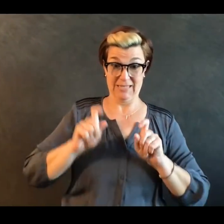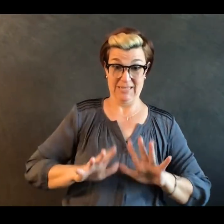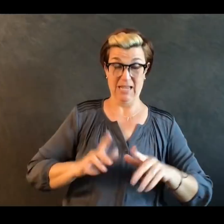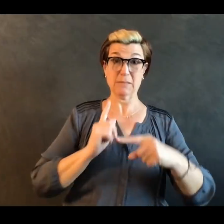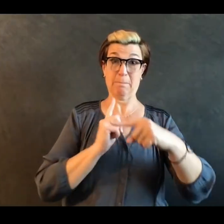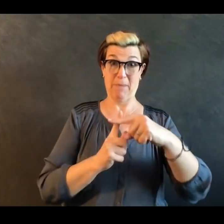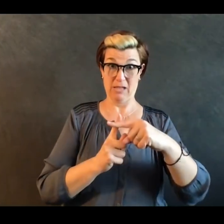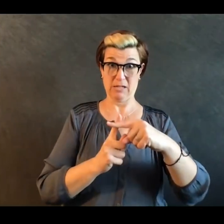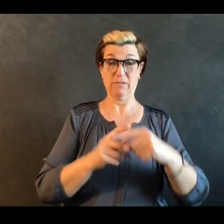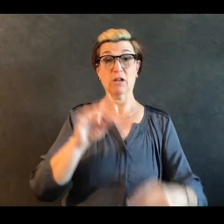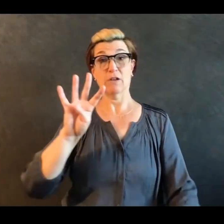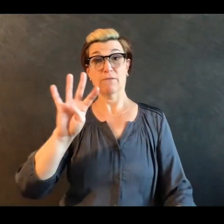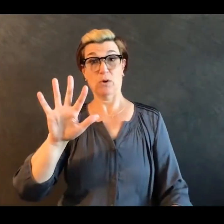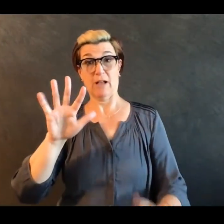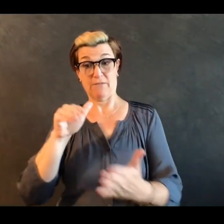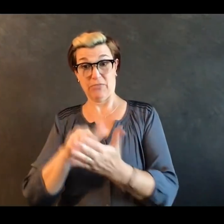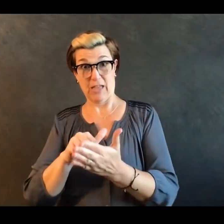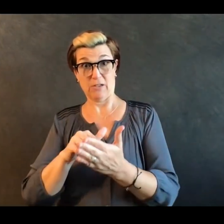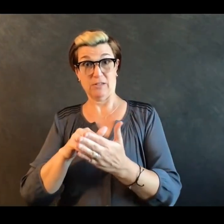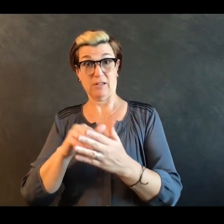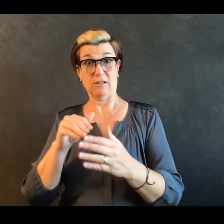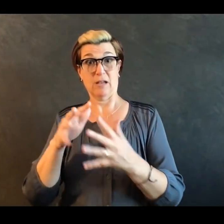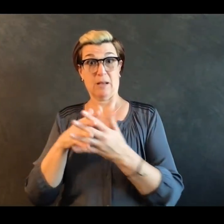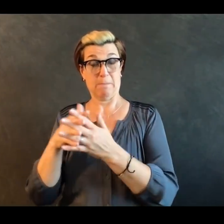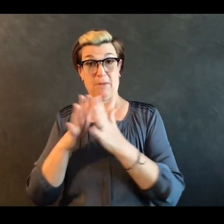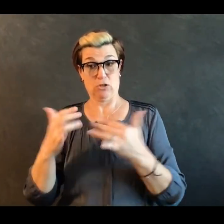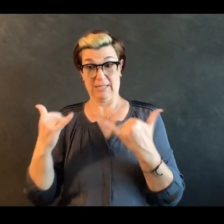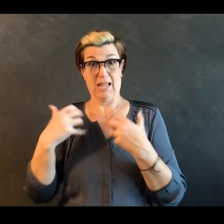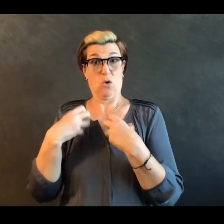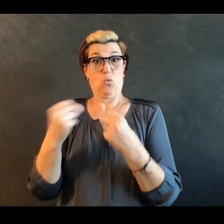recovered we wanted to announce today that the FDA recently announced efforts